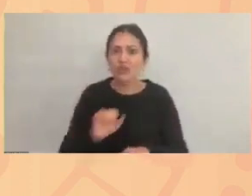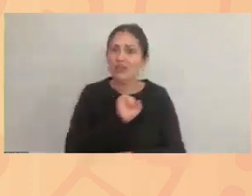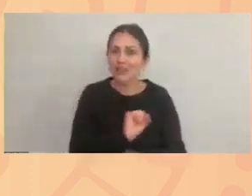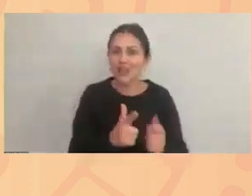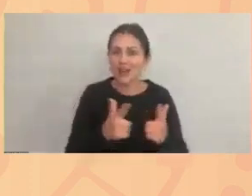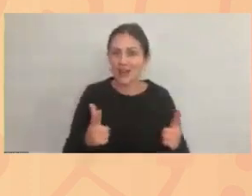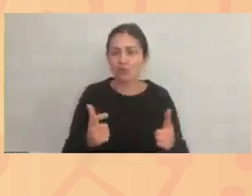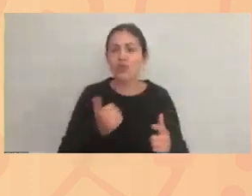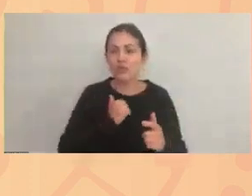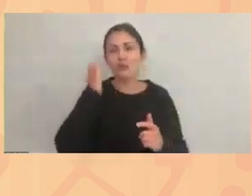Thank you.